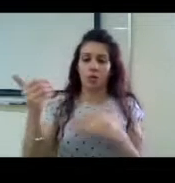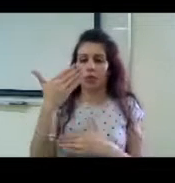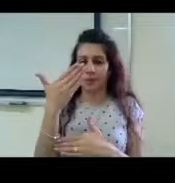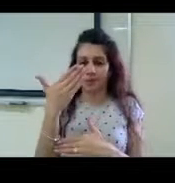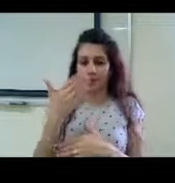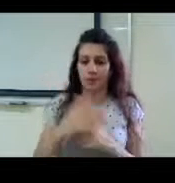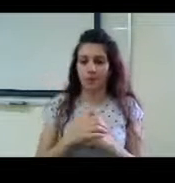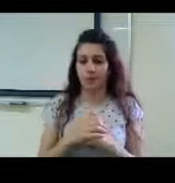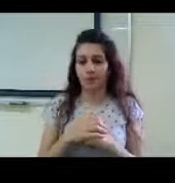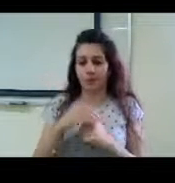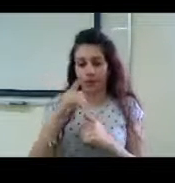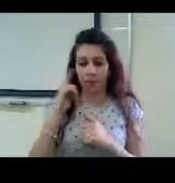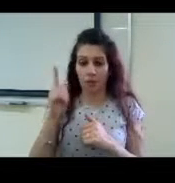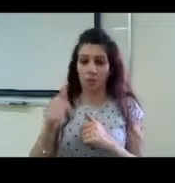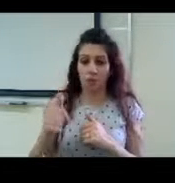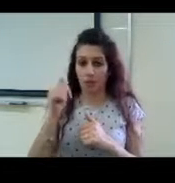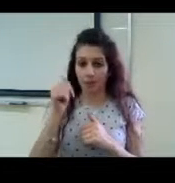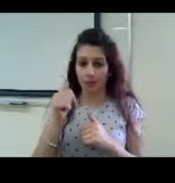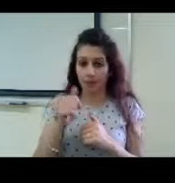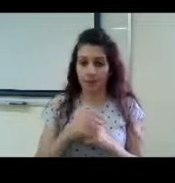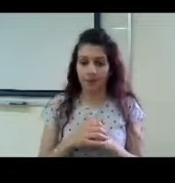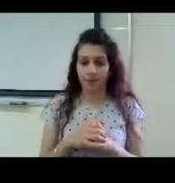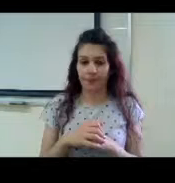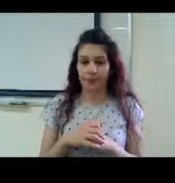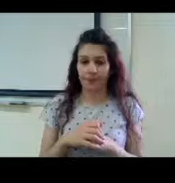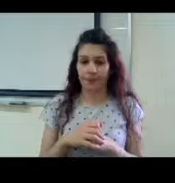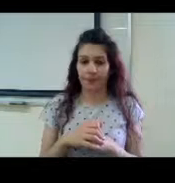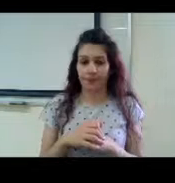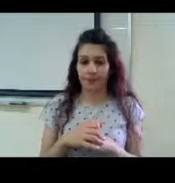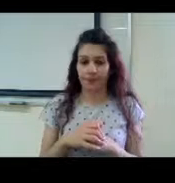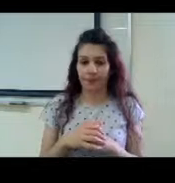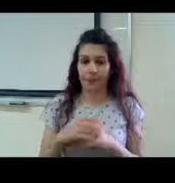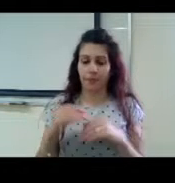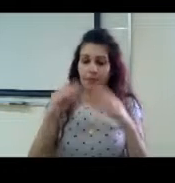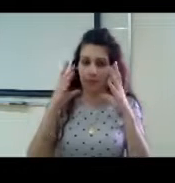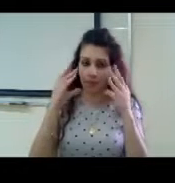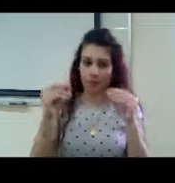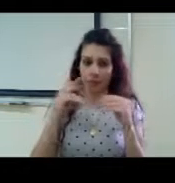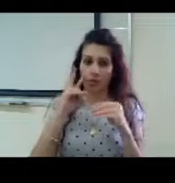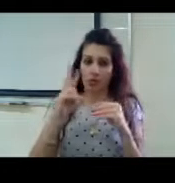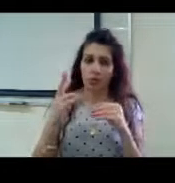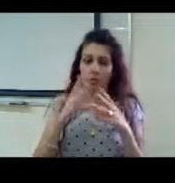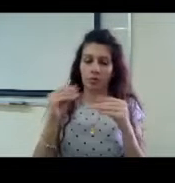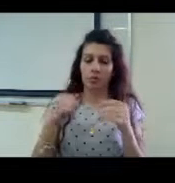unhcr education unhcr and partnership so I would like to start by a very quick